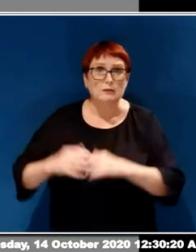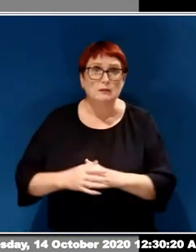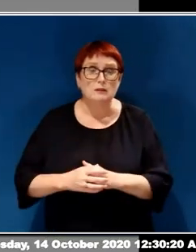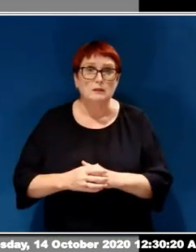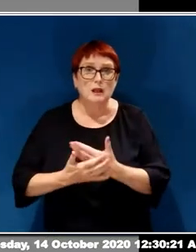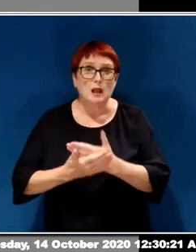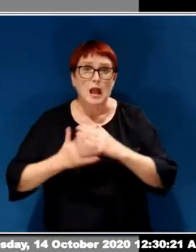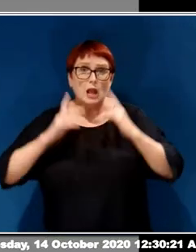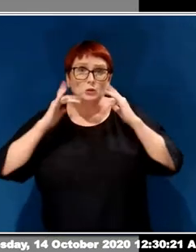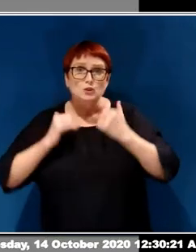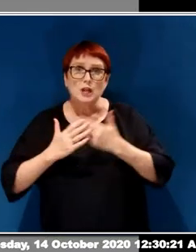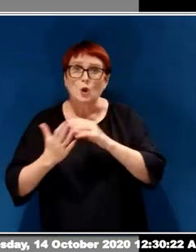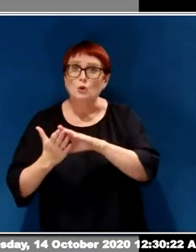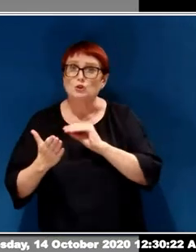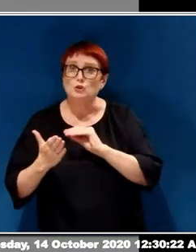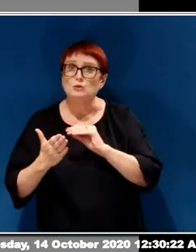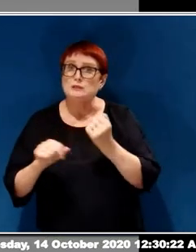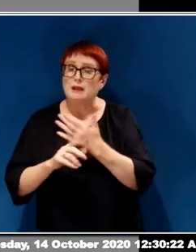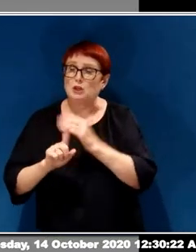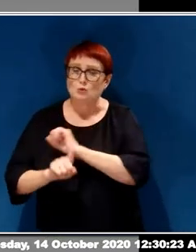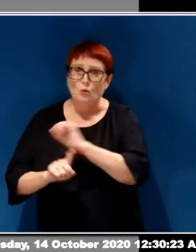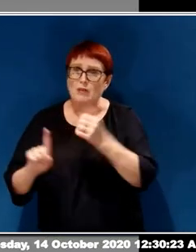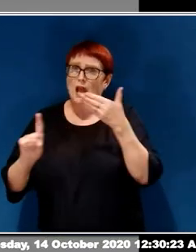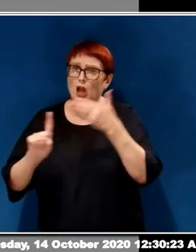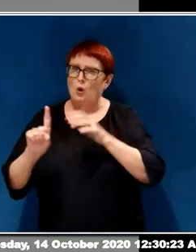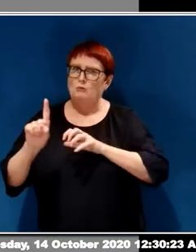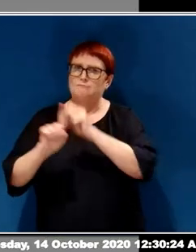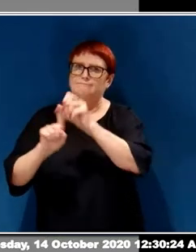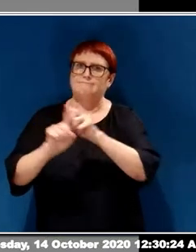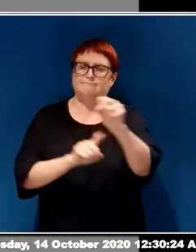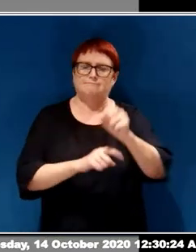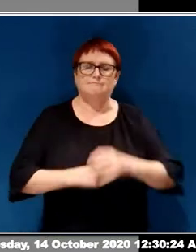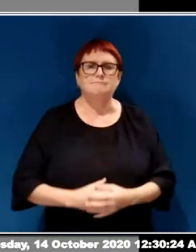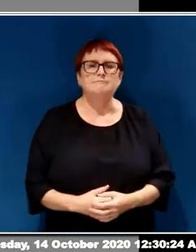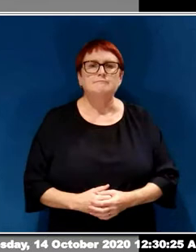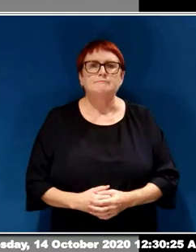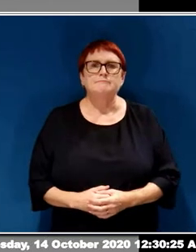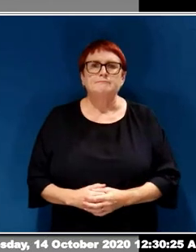It's widely understood in the literature that for approximately 80 percent of